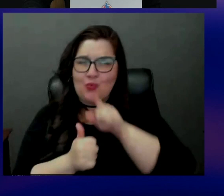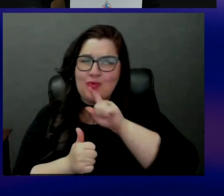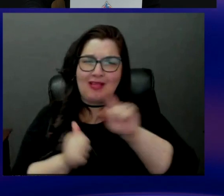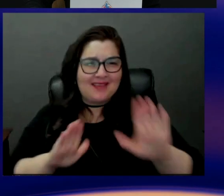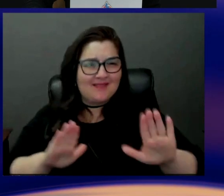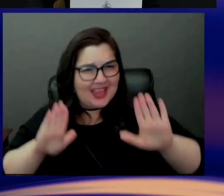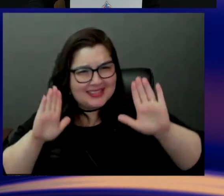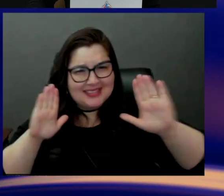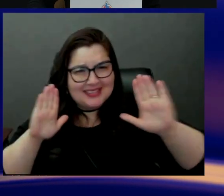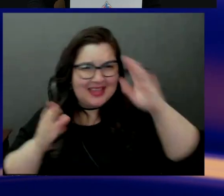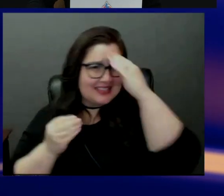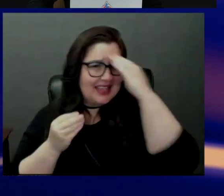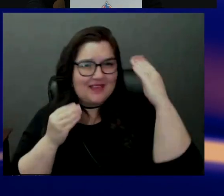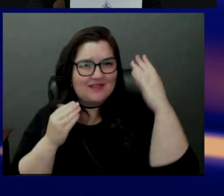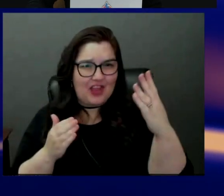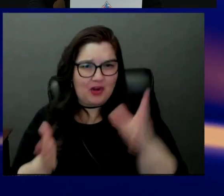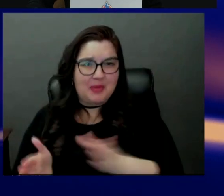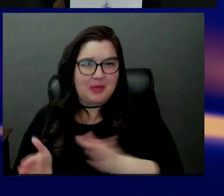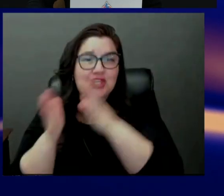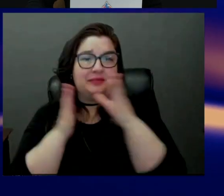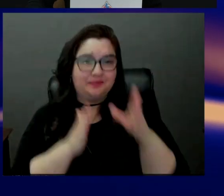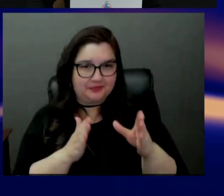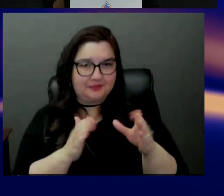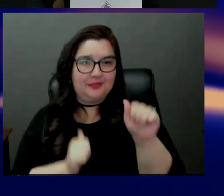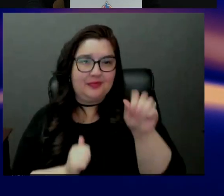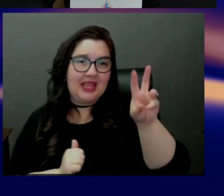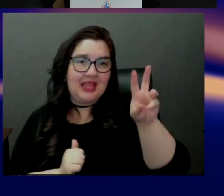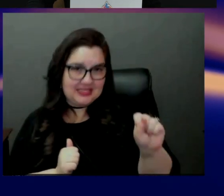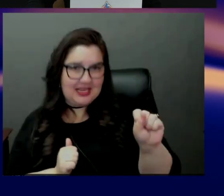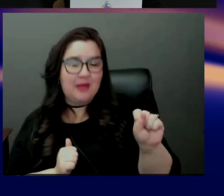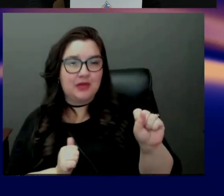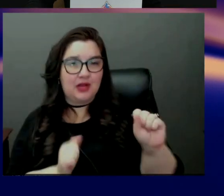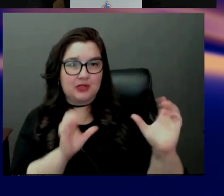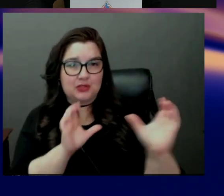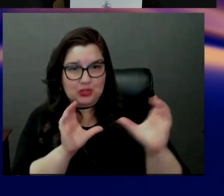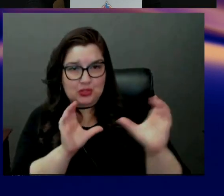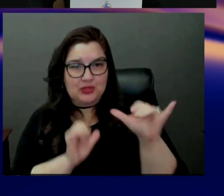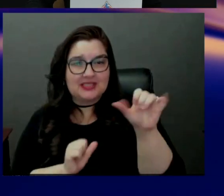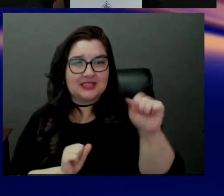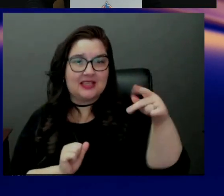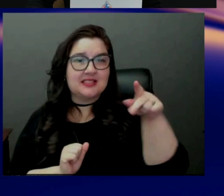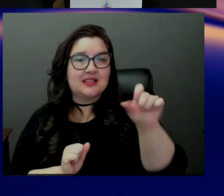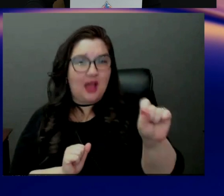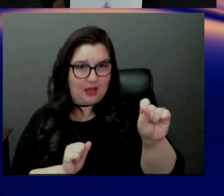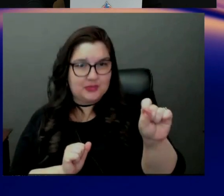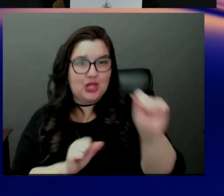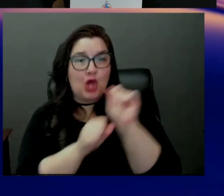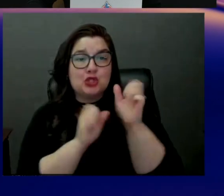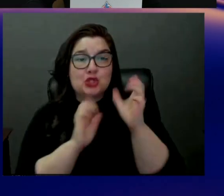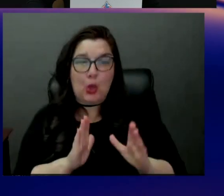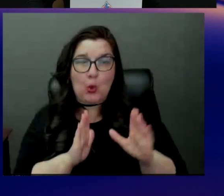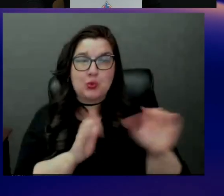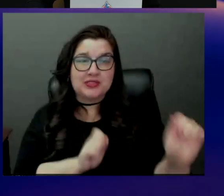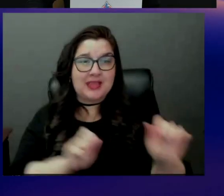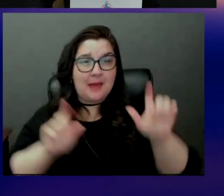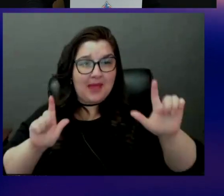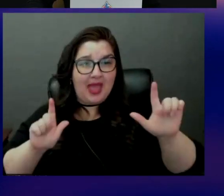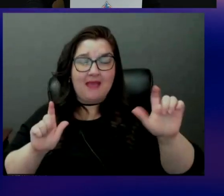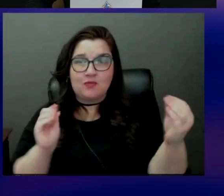Up next we also have our AWS certified SysOps administrator associate page where you can find more details about this certification